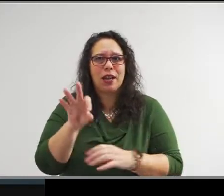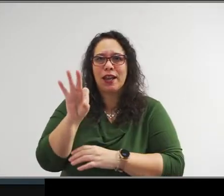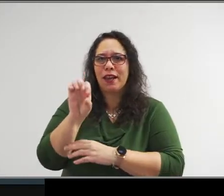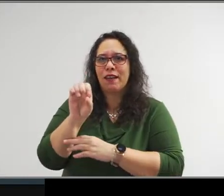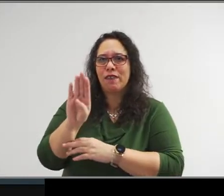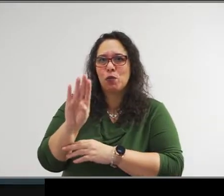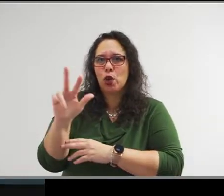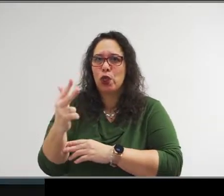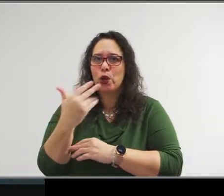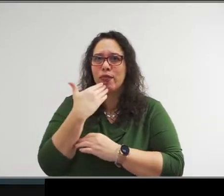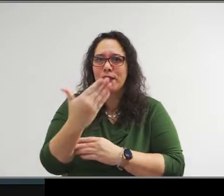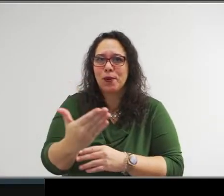Thank you.